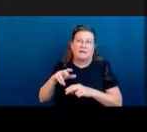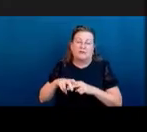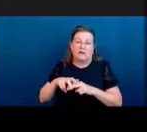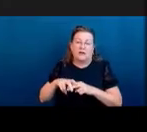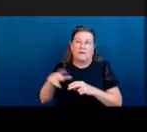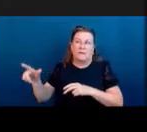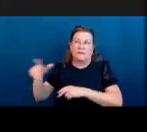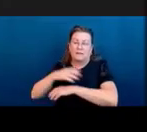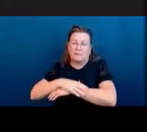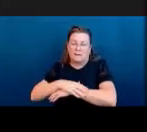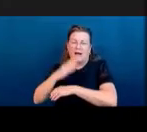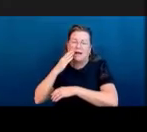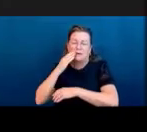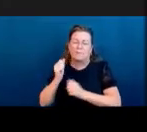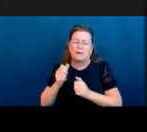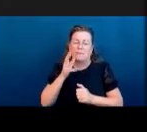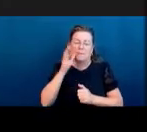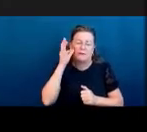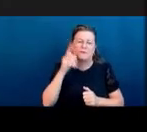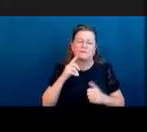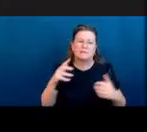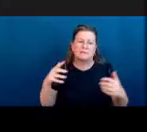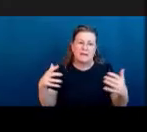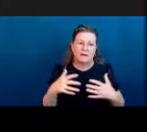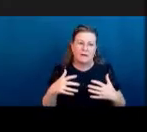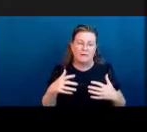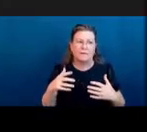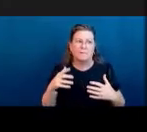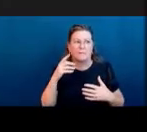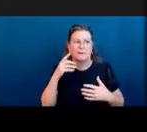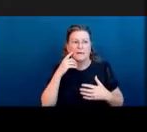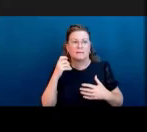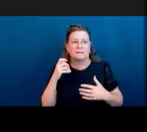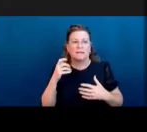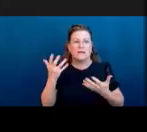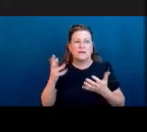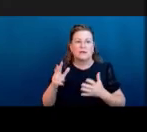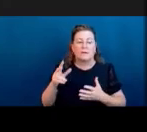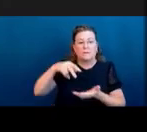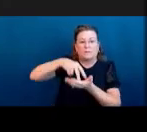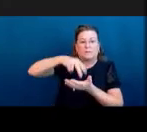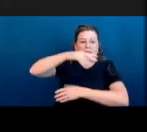to stand on the table everywhere that they go? And oftentimes